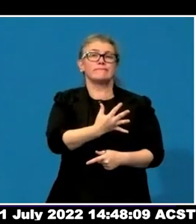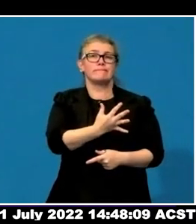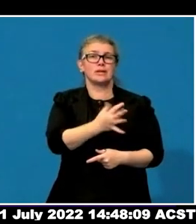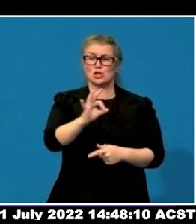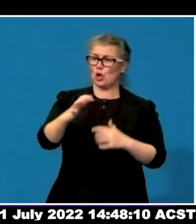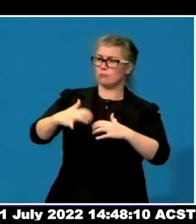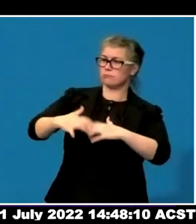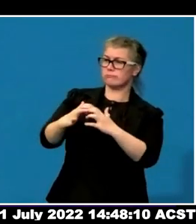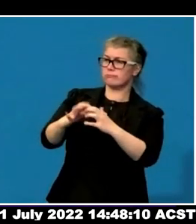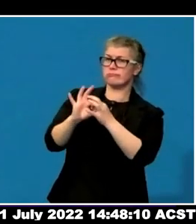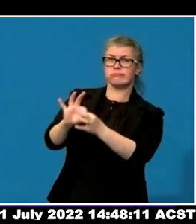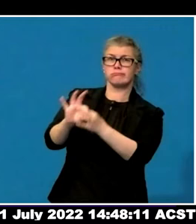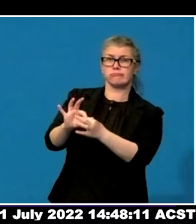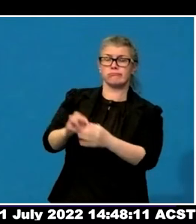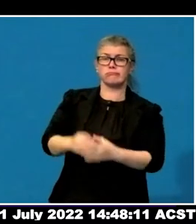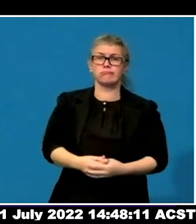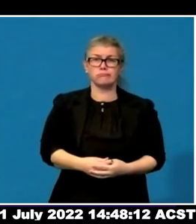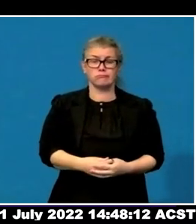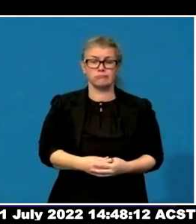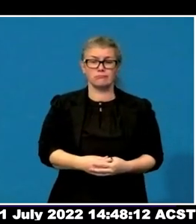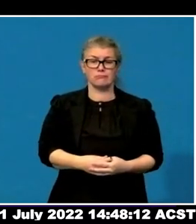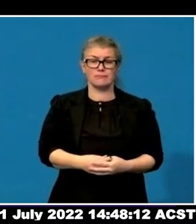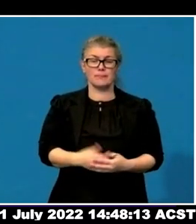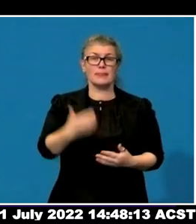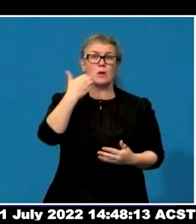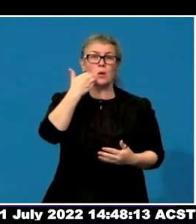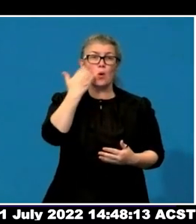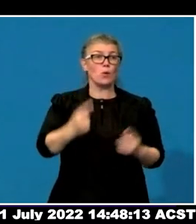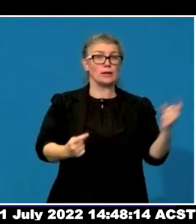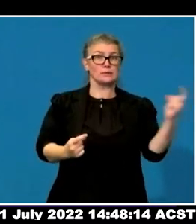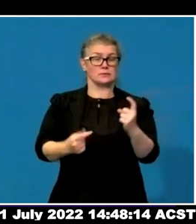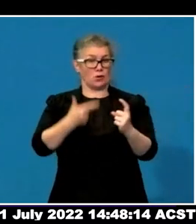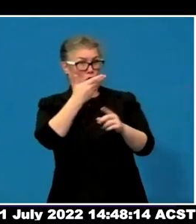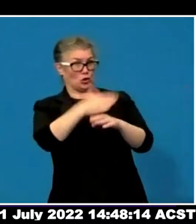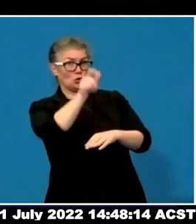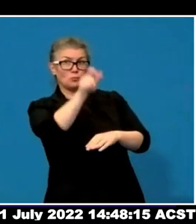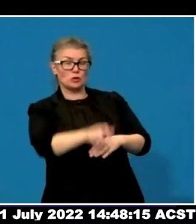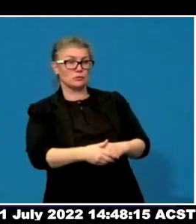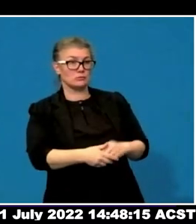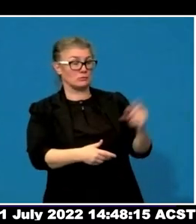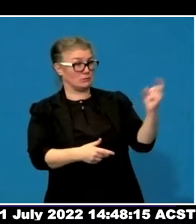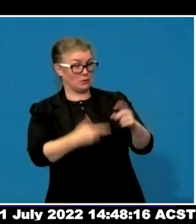And we are always being put forward to another delegate who is having to make the decision completely out of the context.